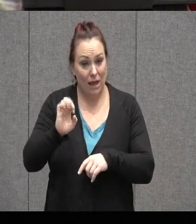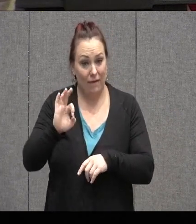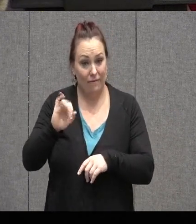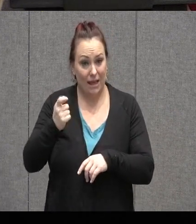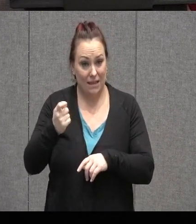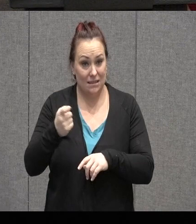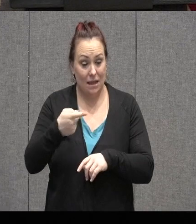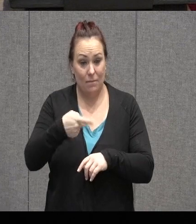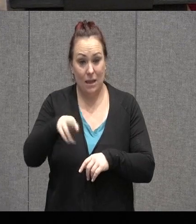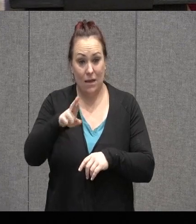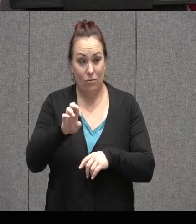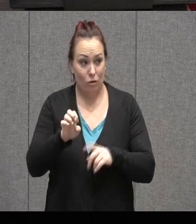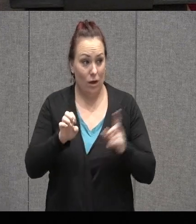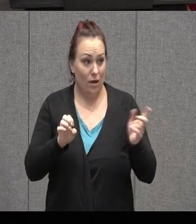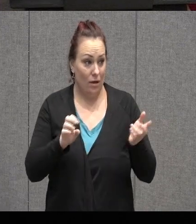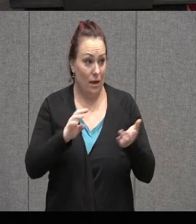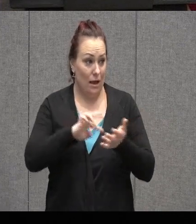Pre. And it means before.